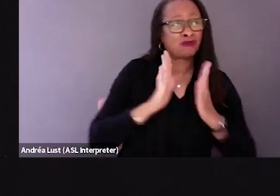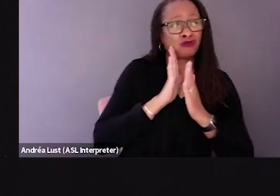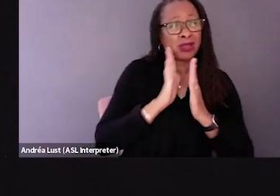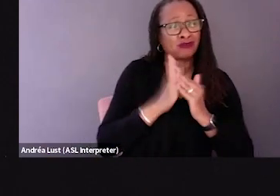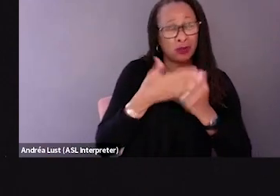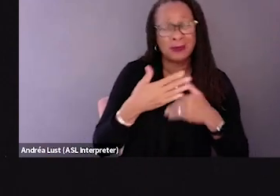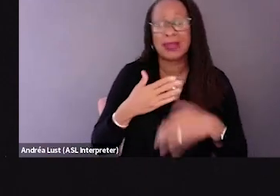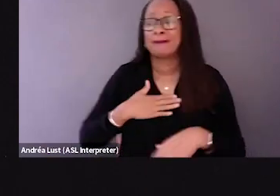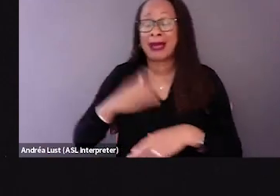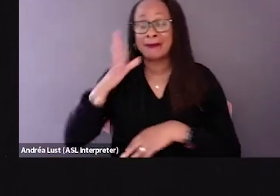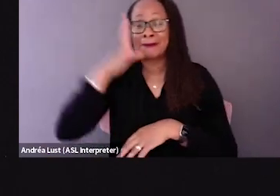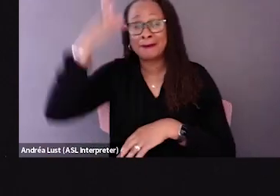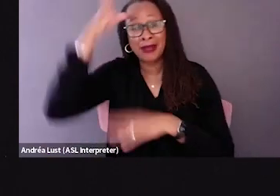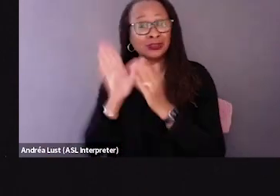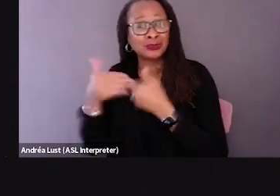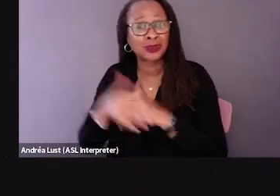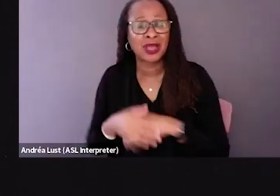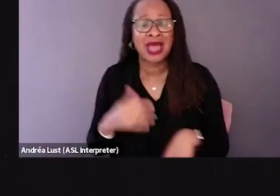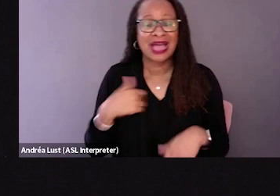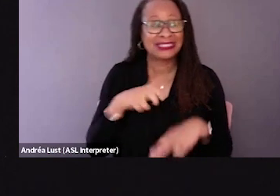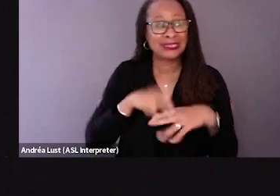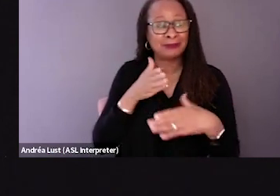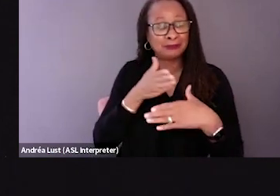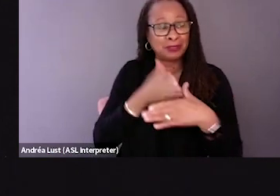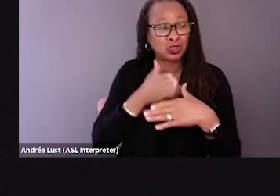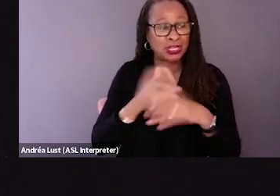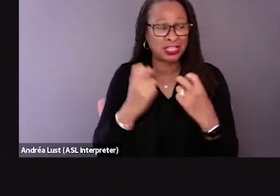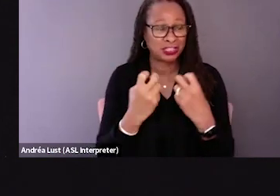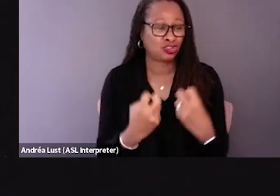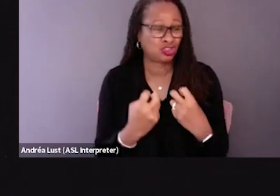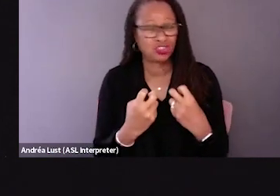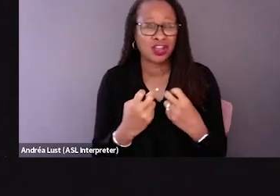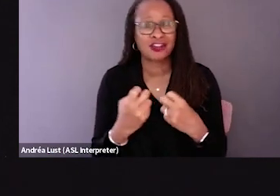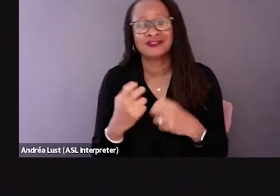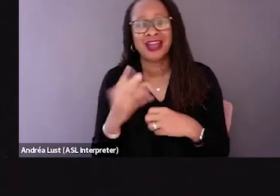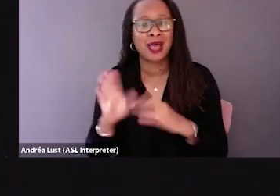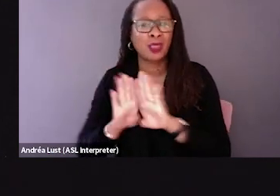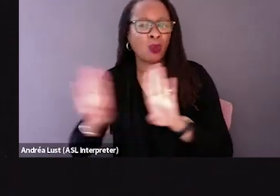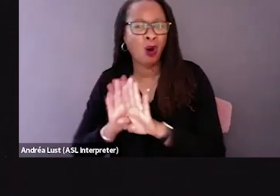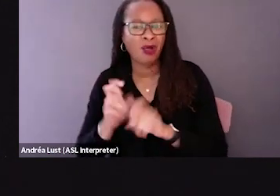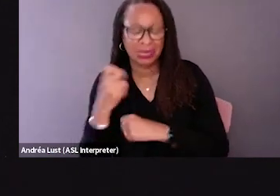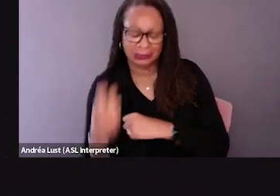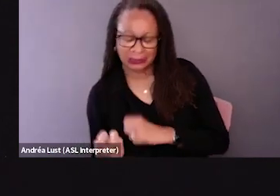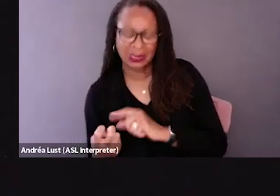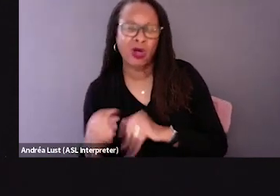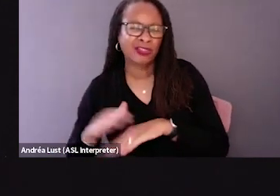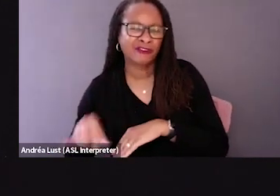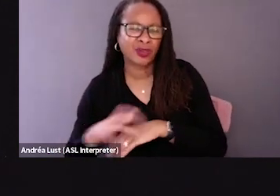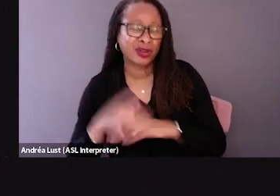Instead of sitting in the chair, I would sit between the chair and the wall 'cause it was like a perfect child's size space to read in. So that's where I sat and read Judy Blume books,